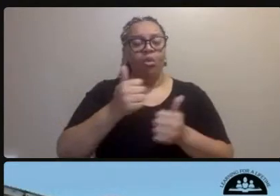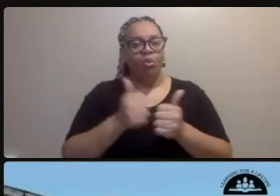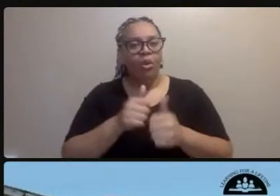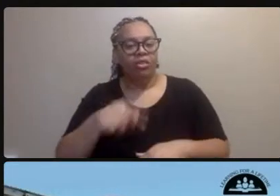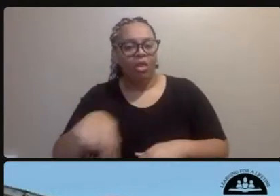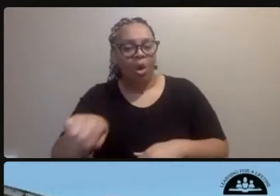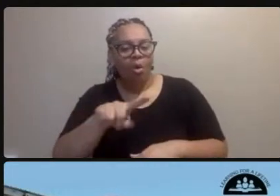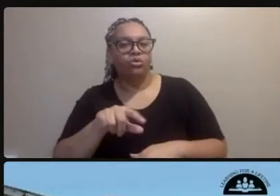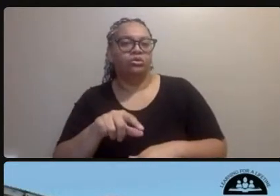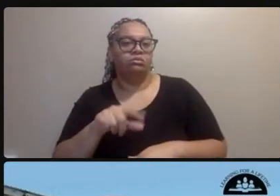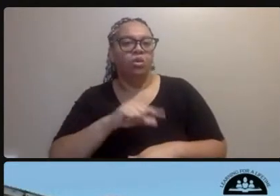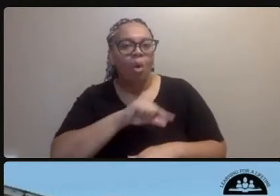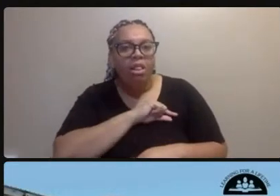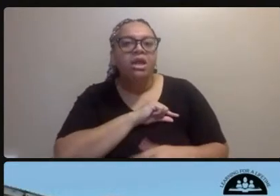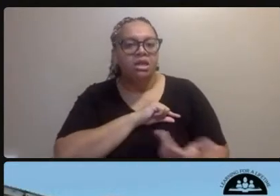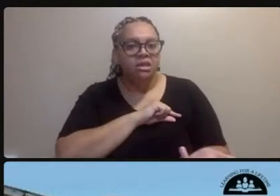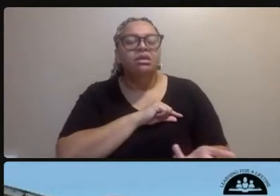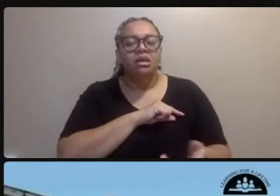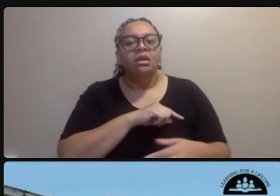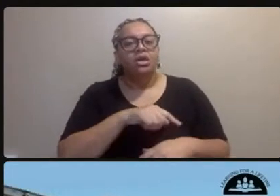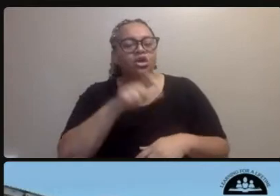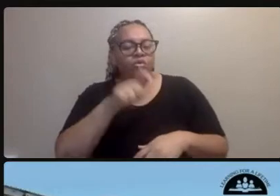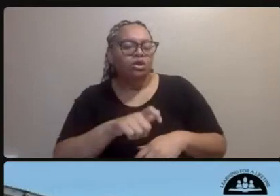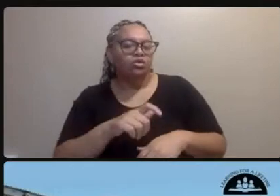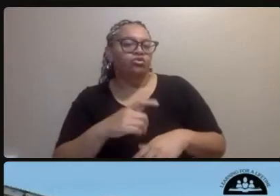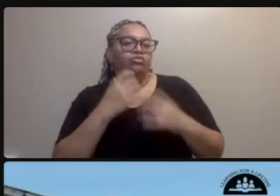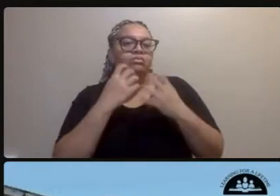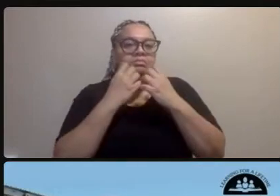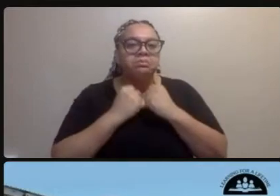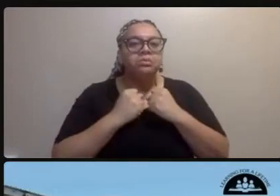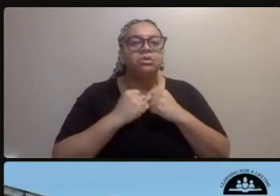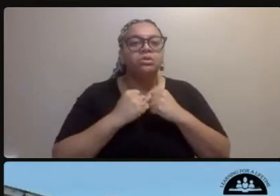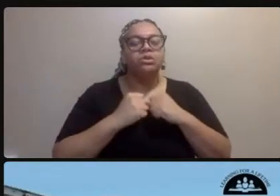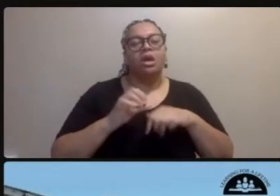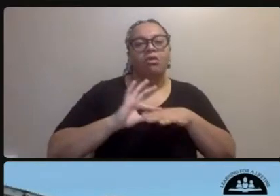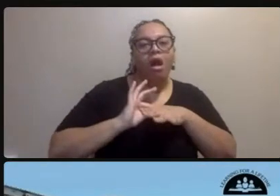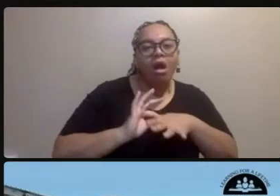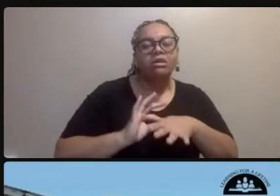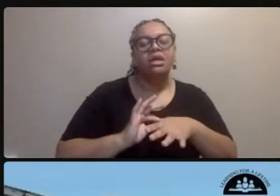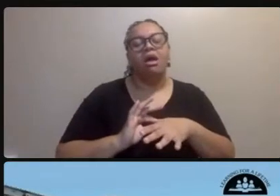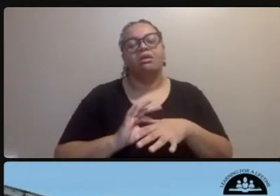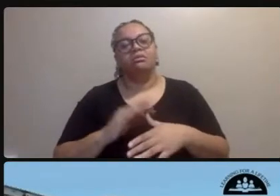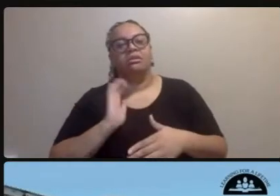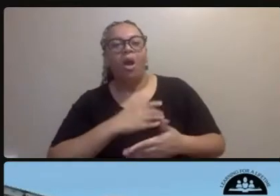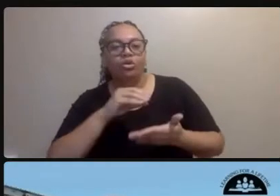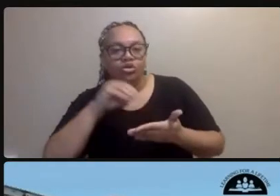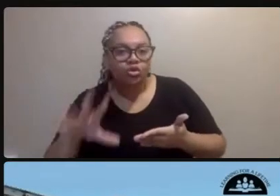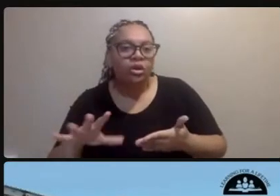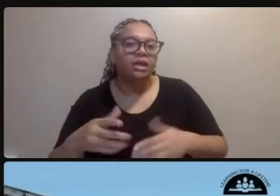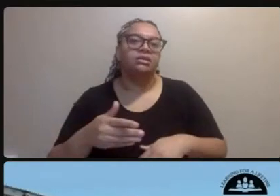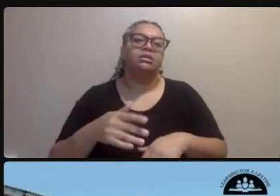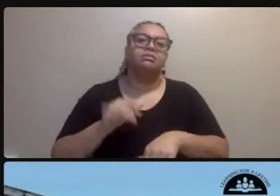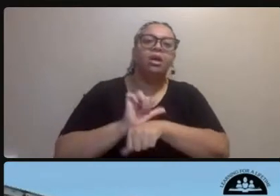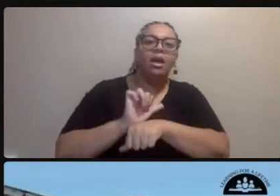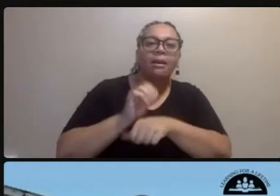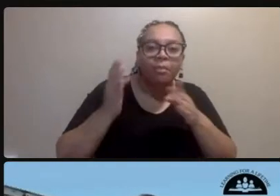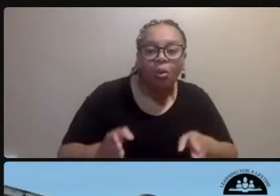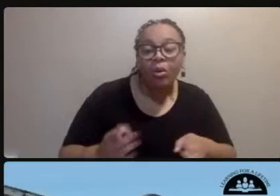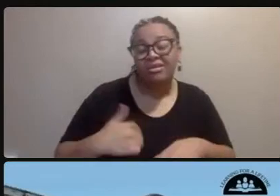SUPERINTENDENT WITH THESE QUALITIES. THE BOARD MUST BE ABLE TO FULLY